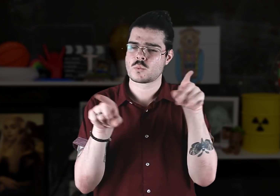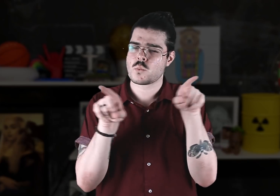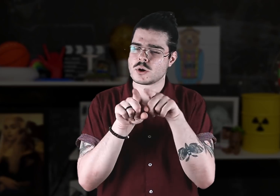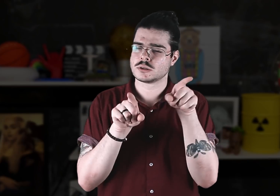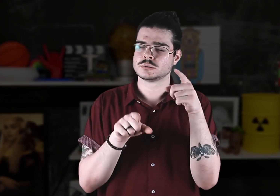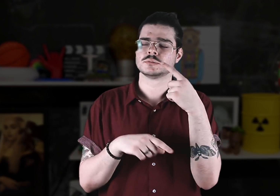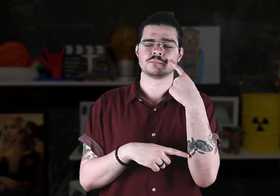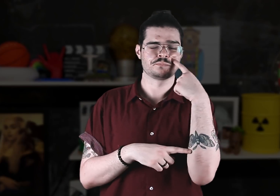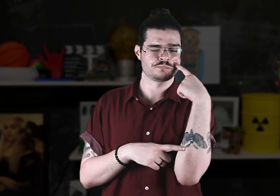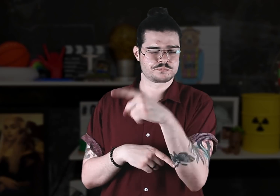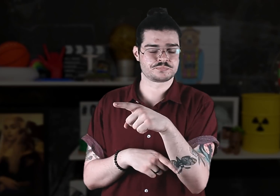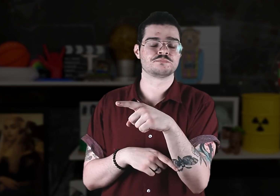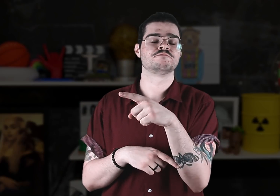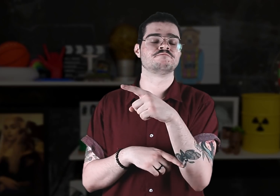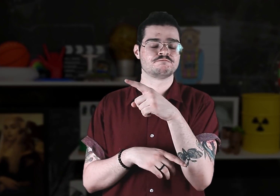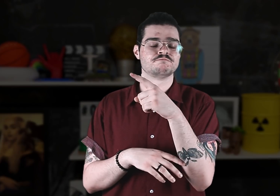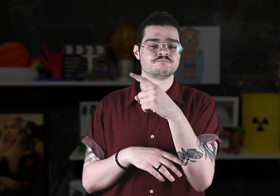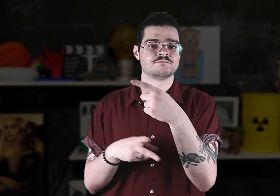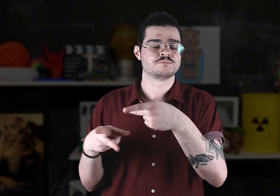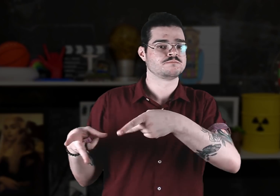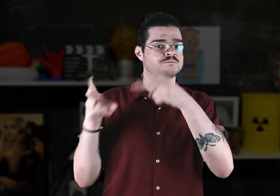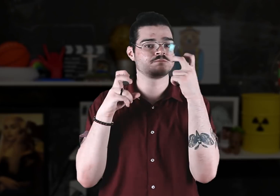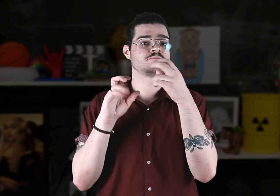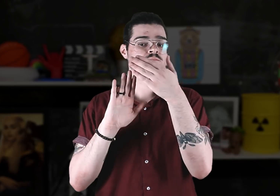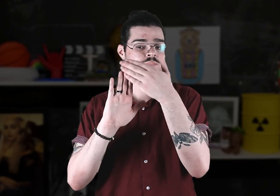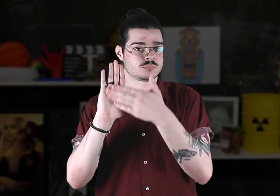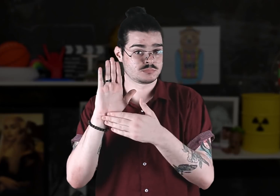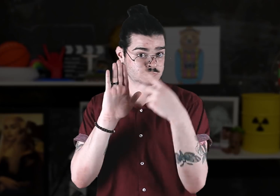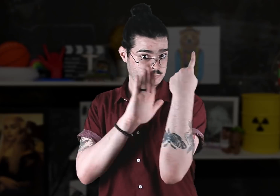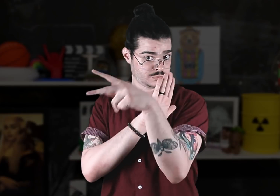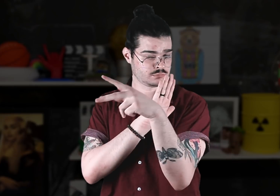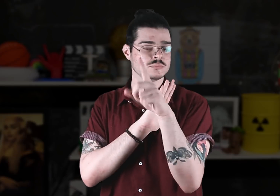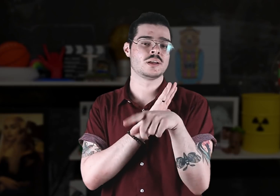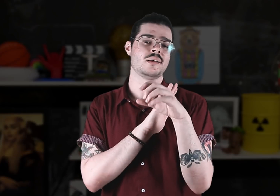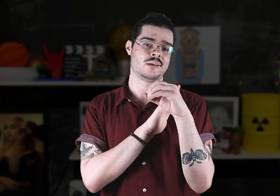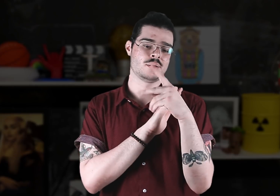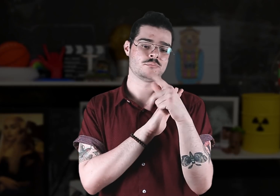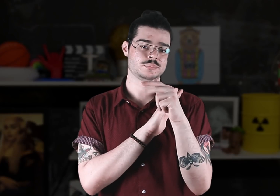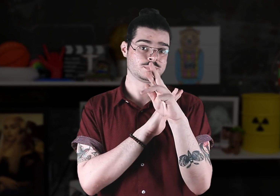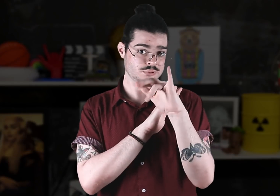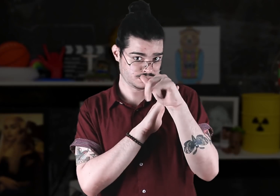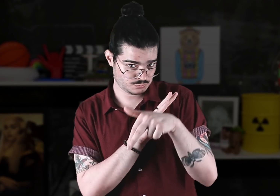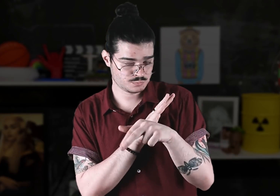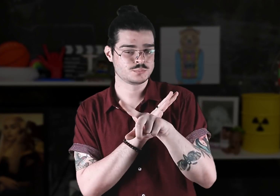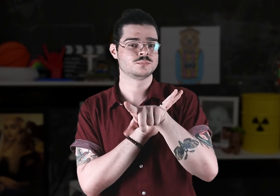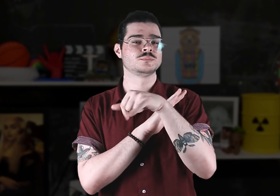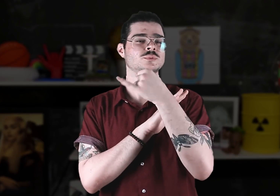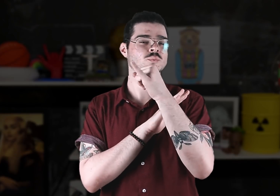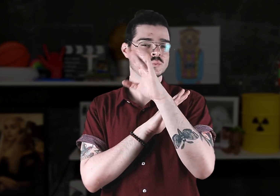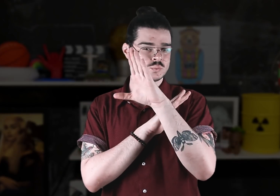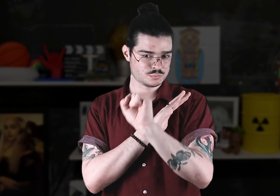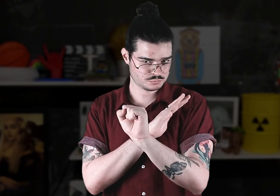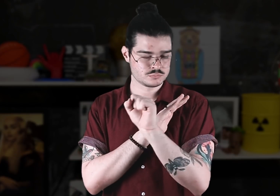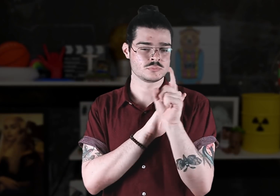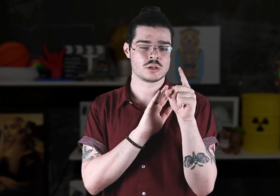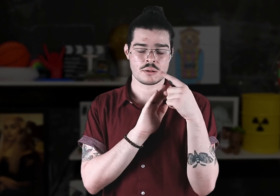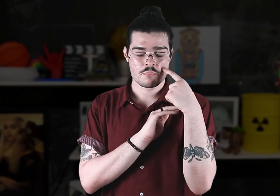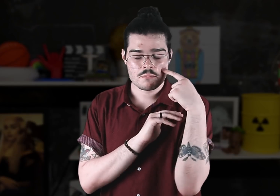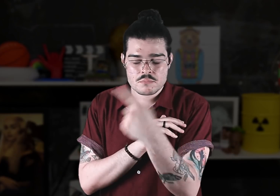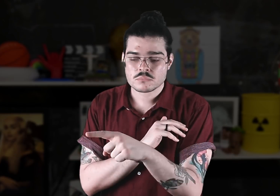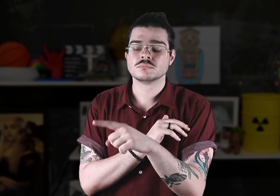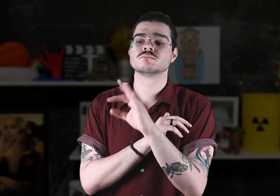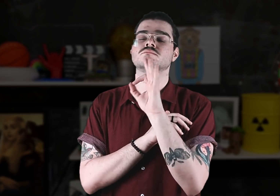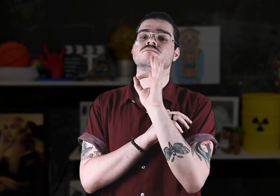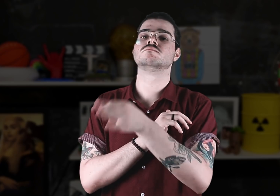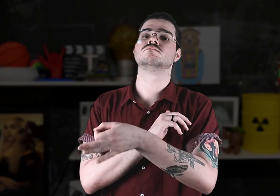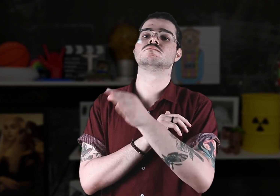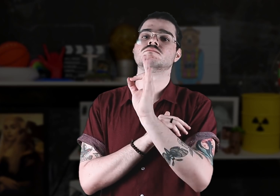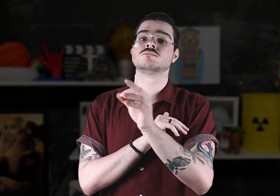to observe the theory proposed by Oparin and Haldane, which was right.